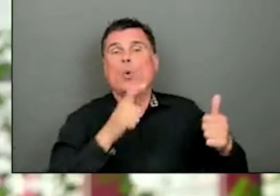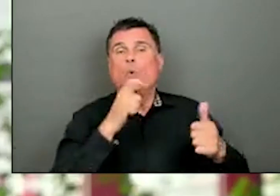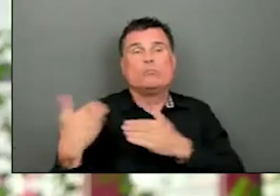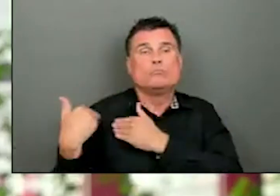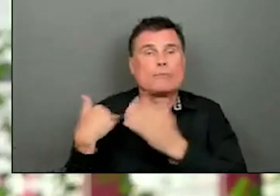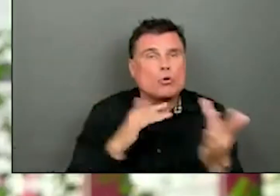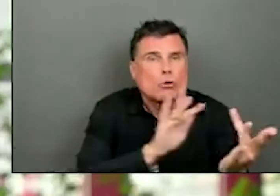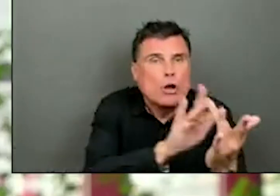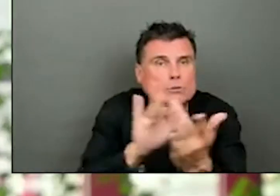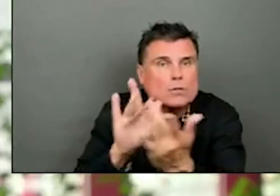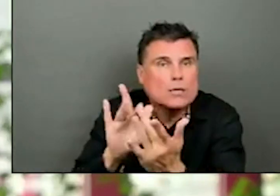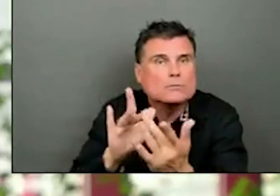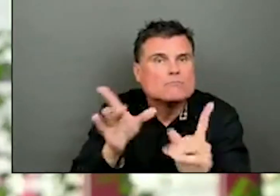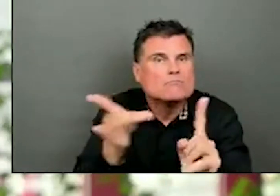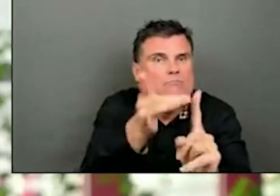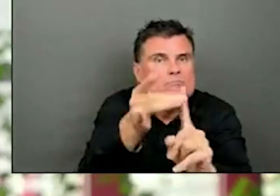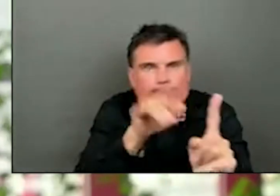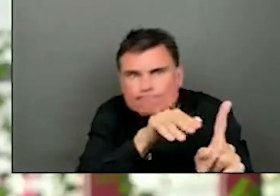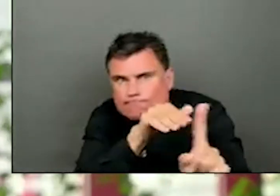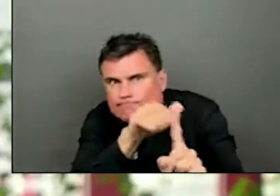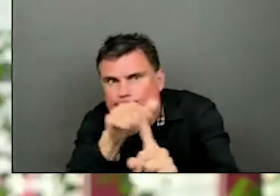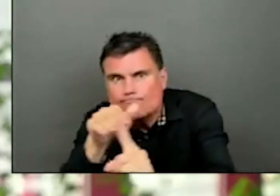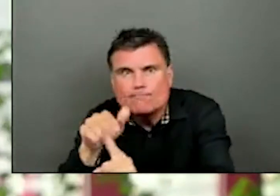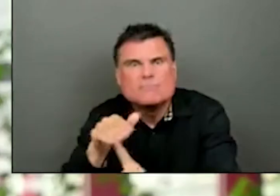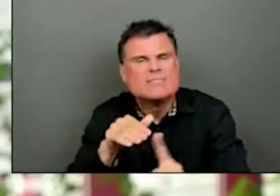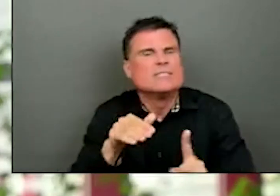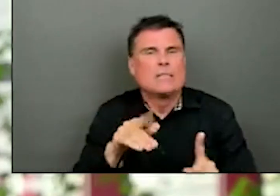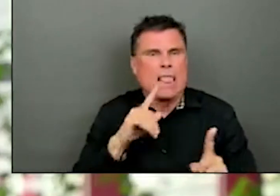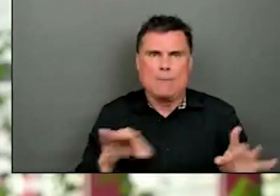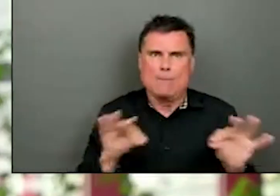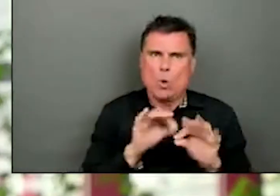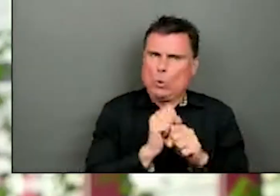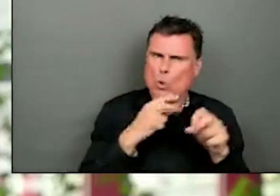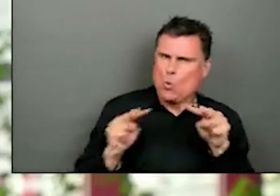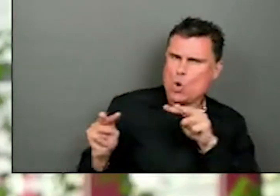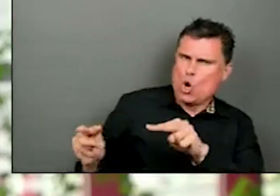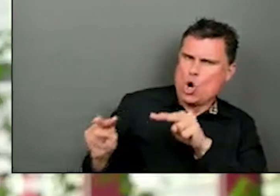becomes more and more important and we're going to continue to pay attention to that